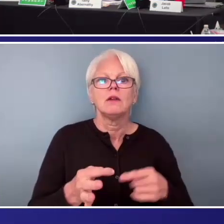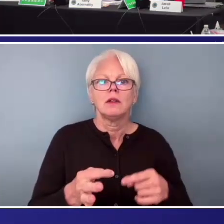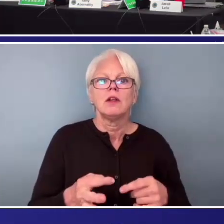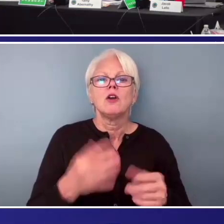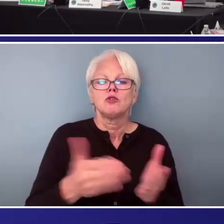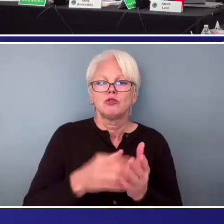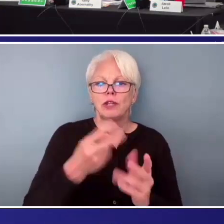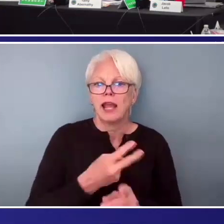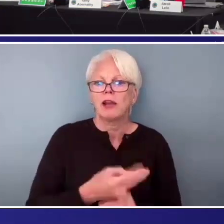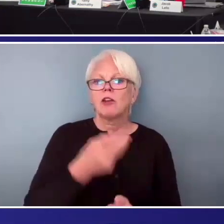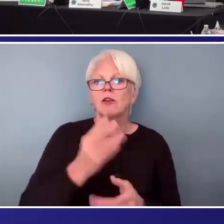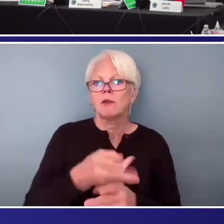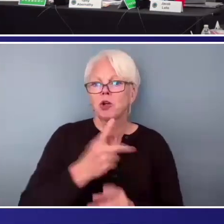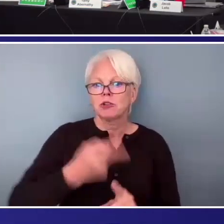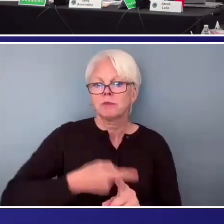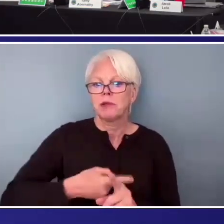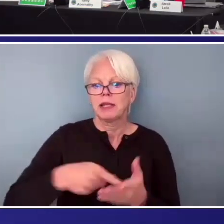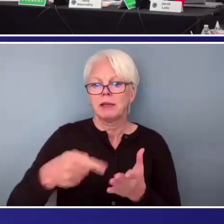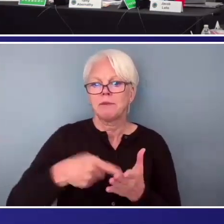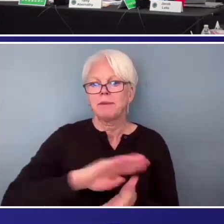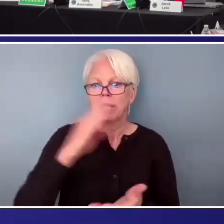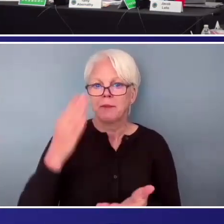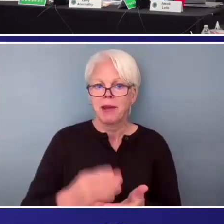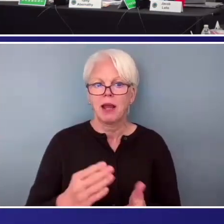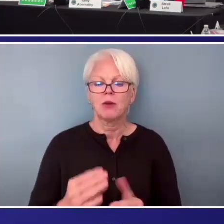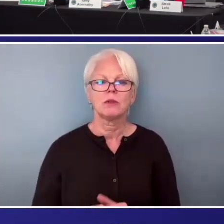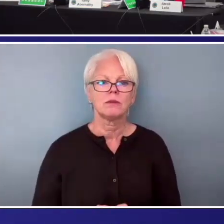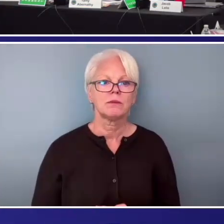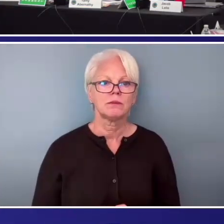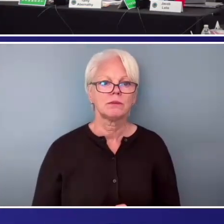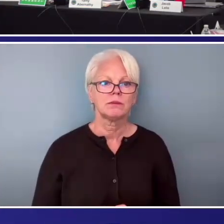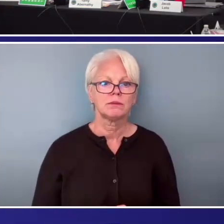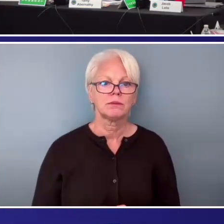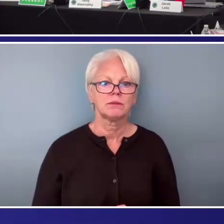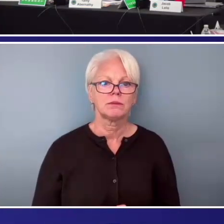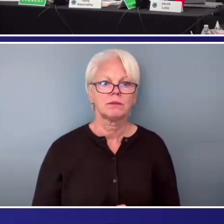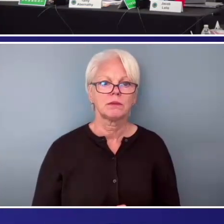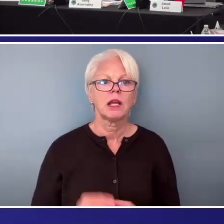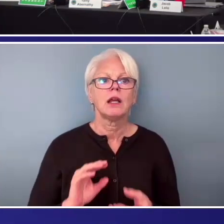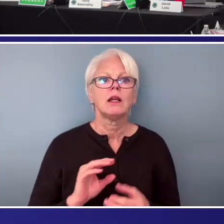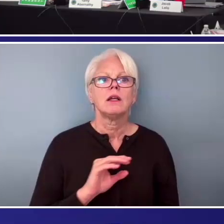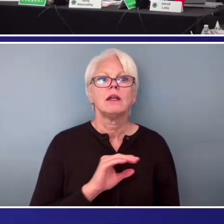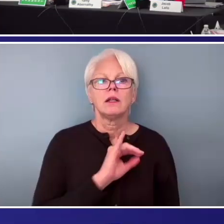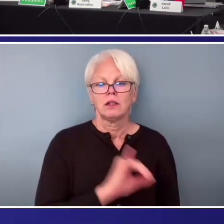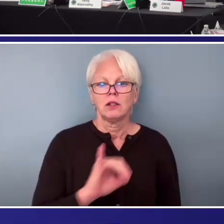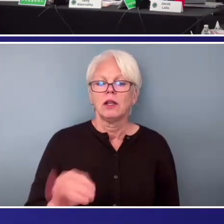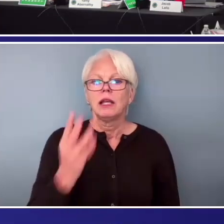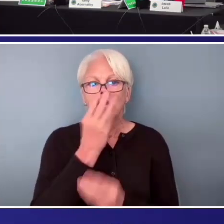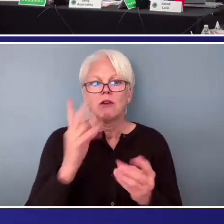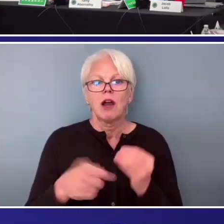amount. In Romanette three, information about the borrower's option to